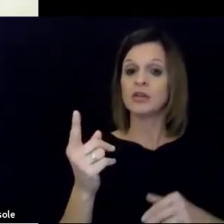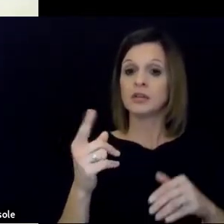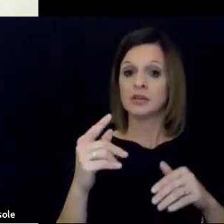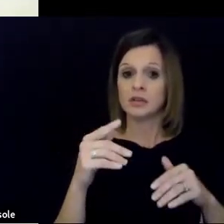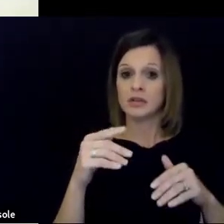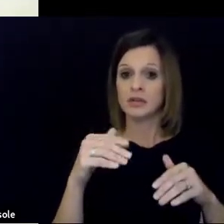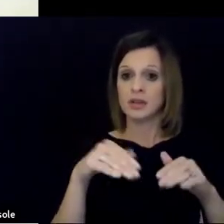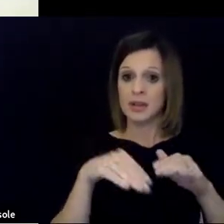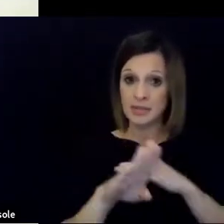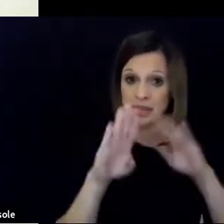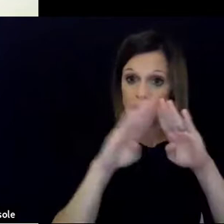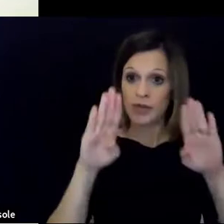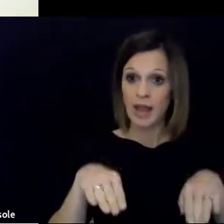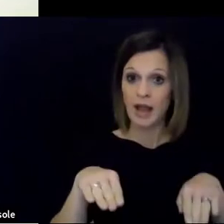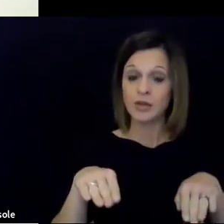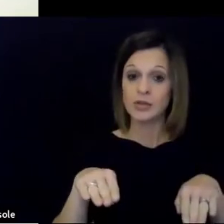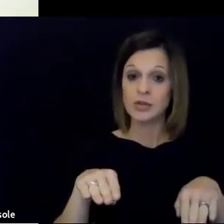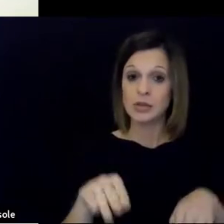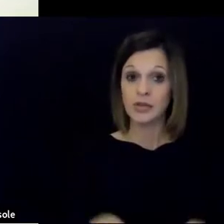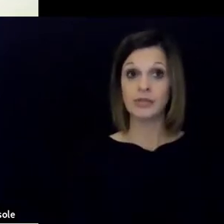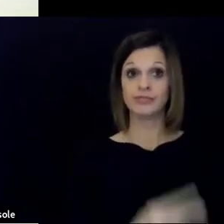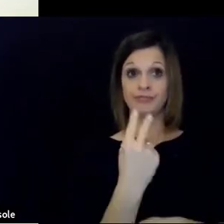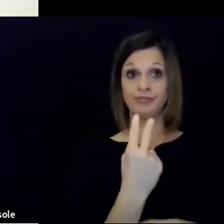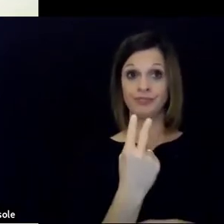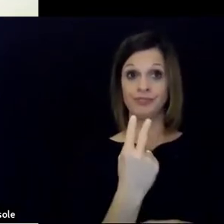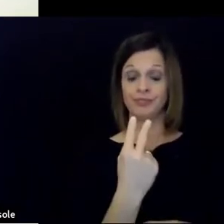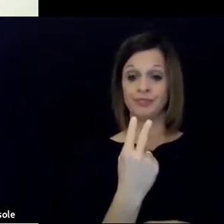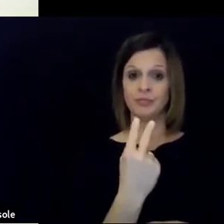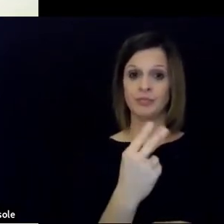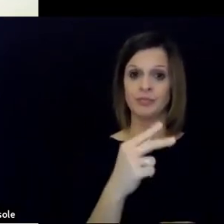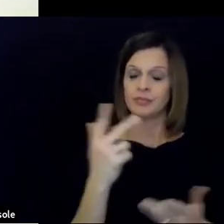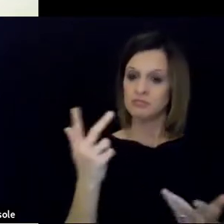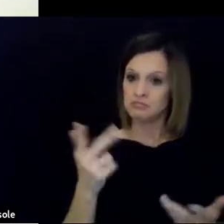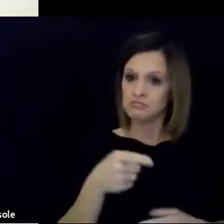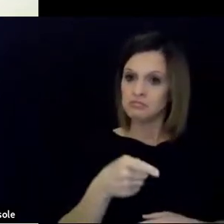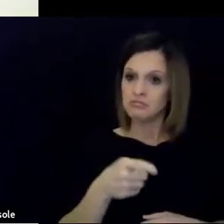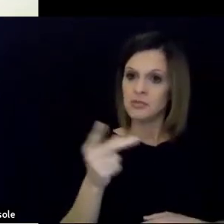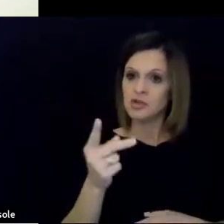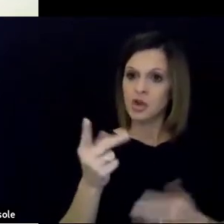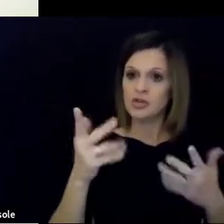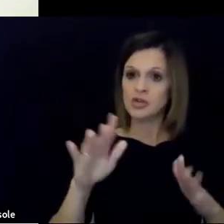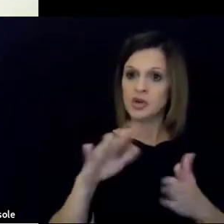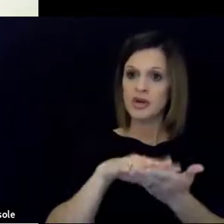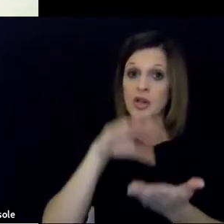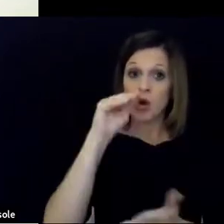turns around and stares at me because my dog has learned that most of the time when she comes in,